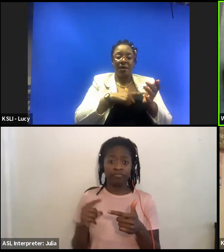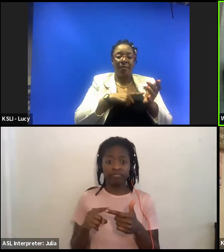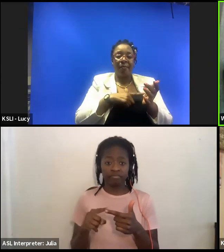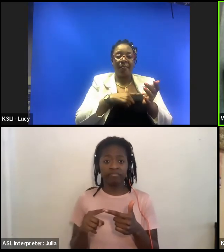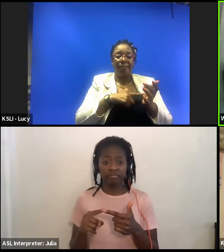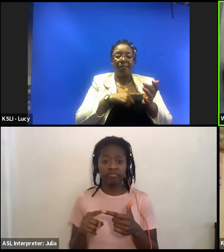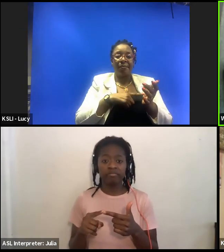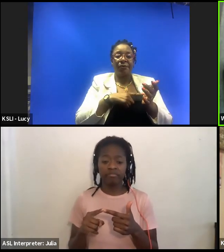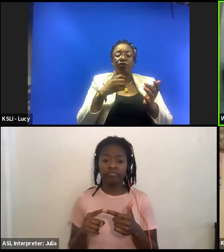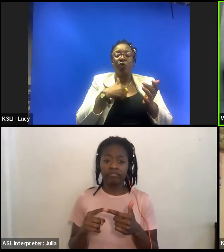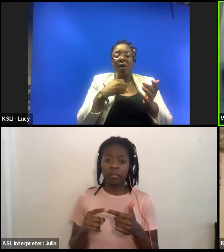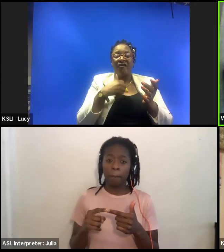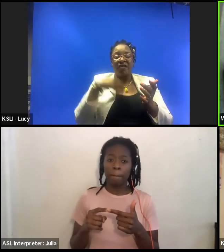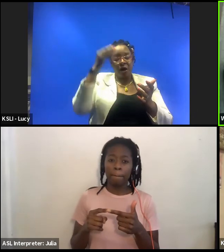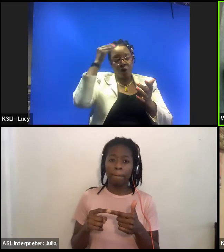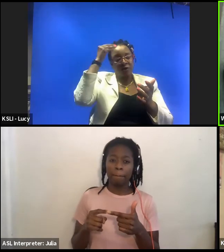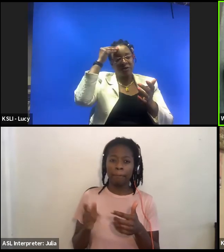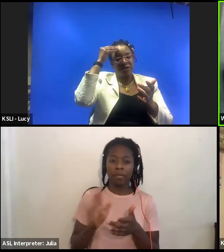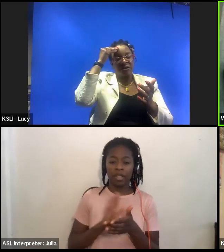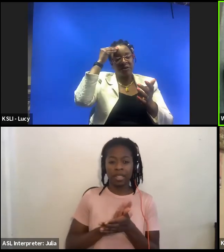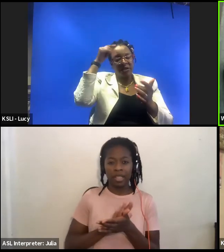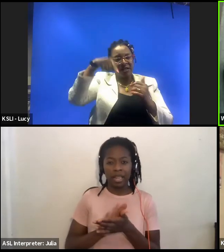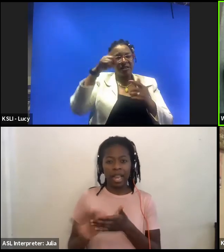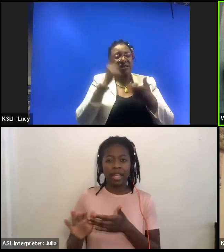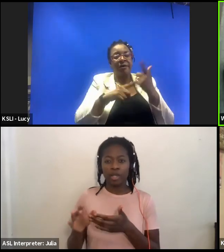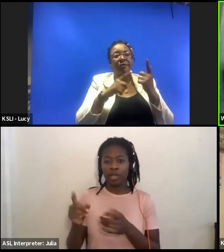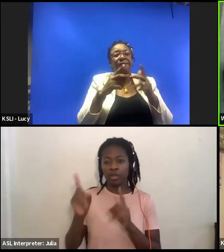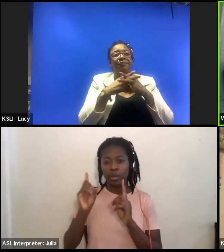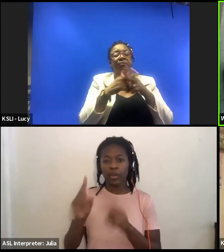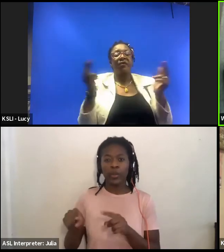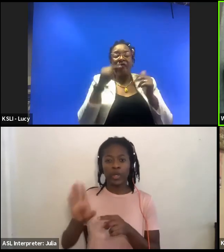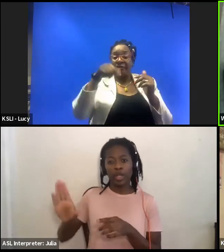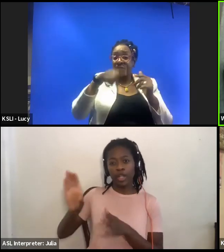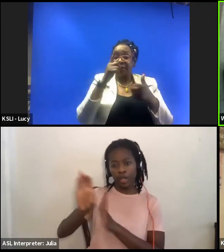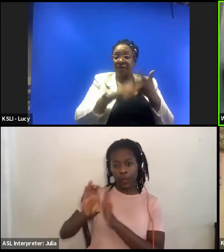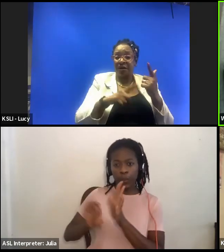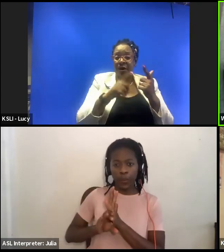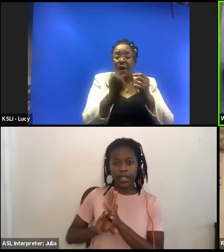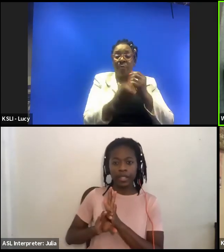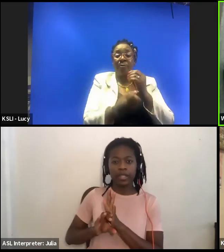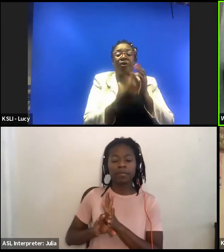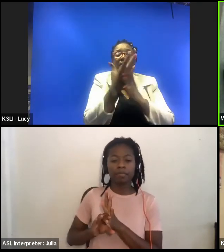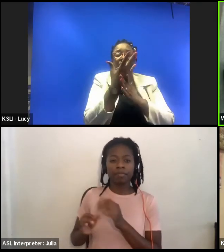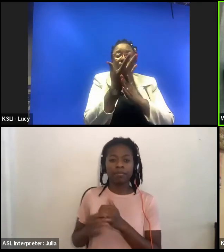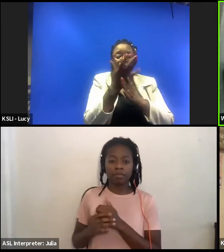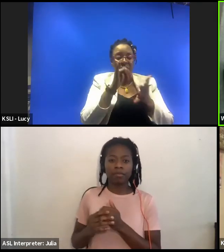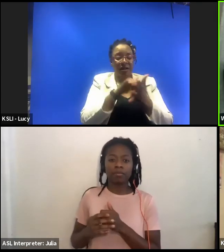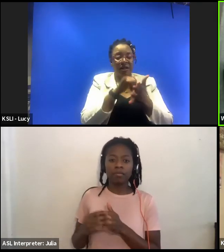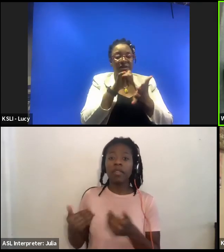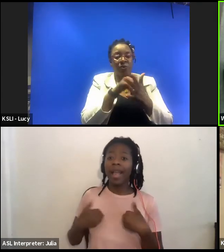early this year, at the beginning of this year with Sanifu Productions. They held a director's workshop